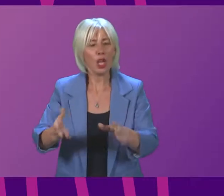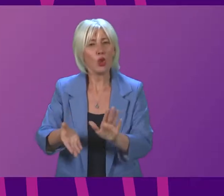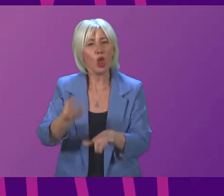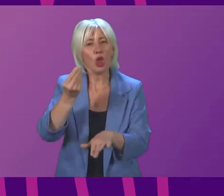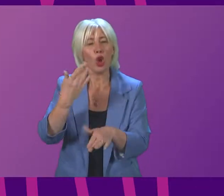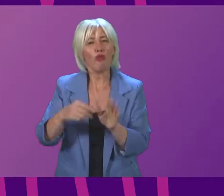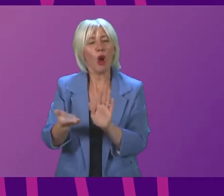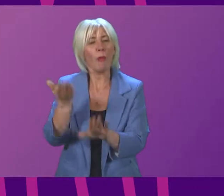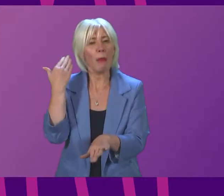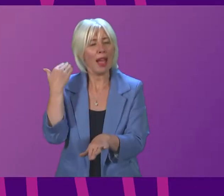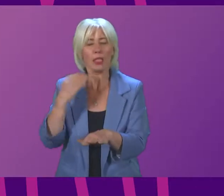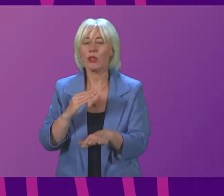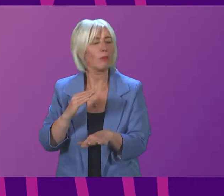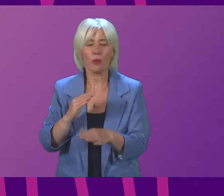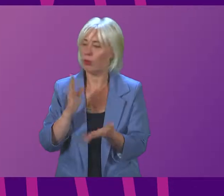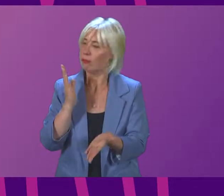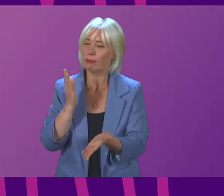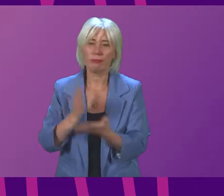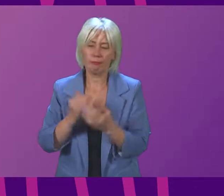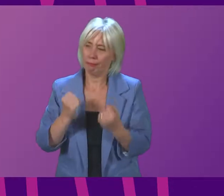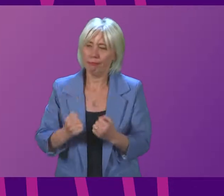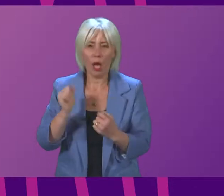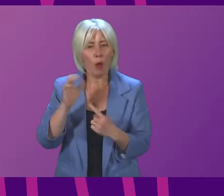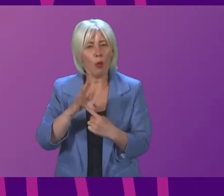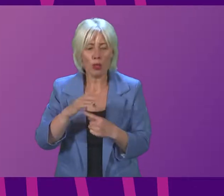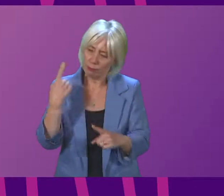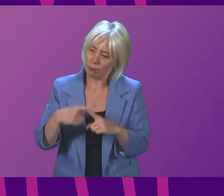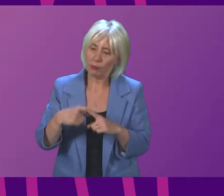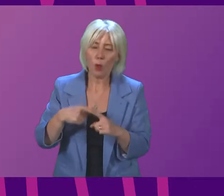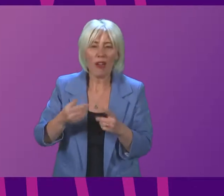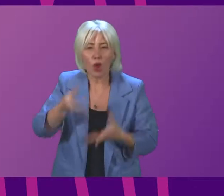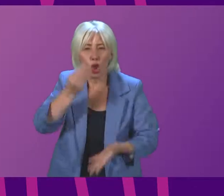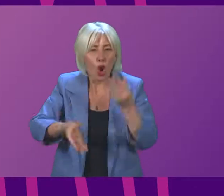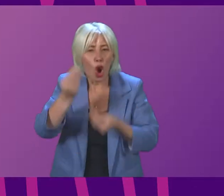Indeed, it underlines the importance and urgency of learning lessons from what has gone before.